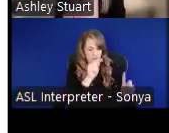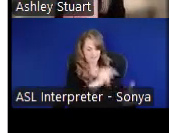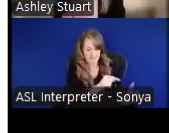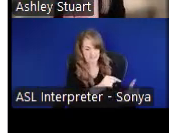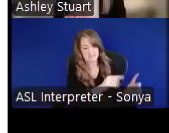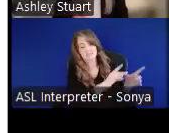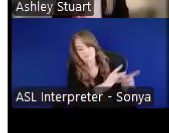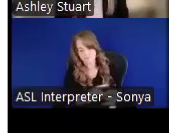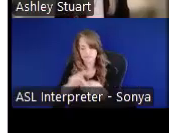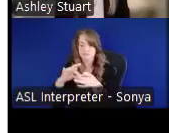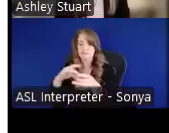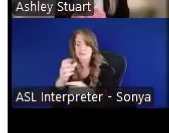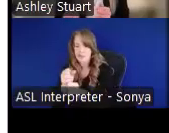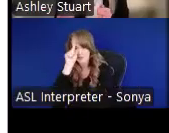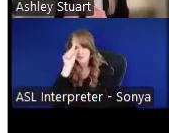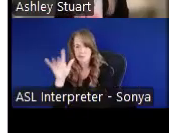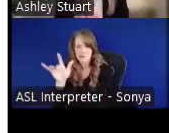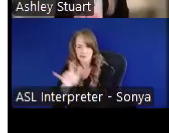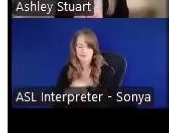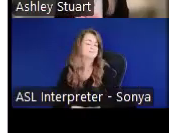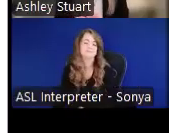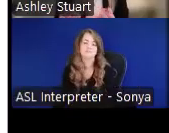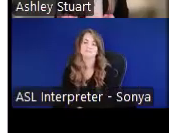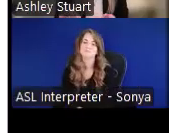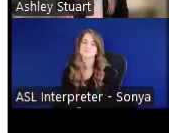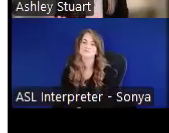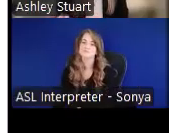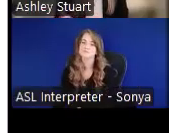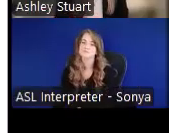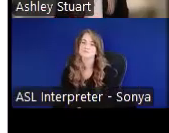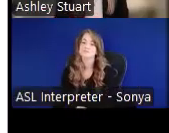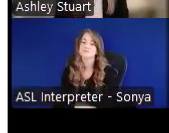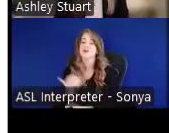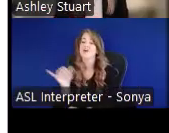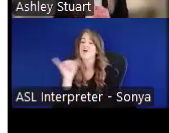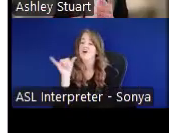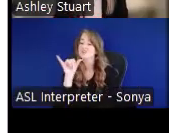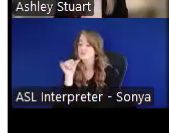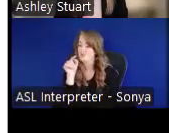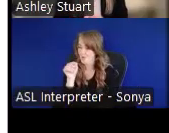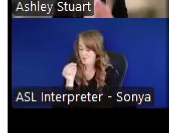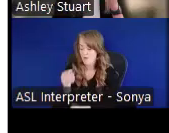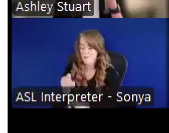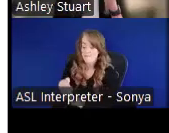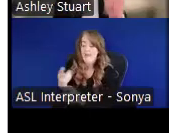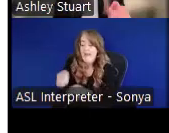going to be. It's also premeditated, so we are giving